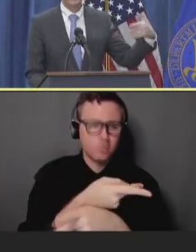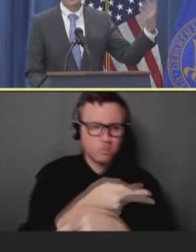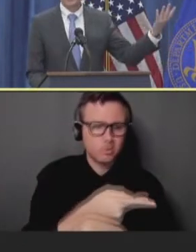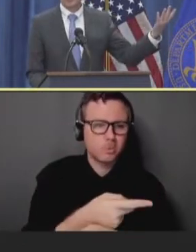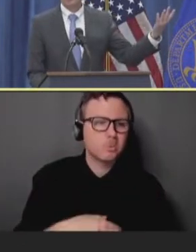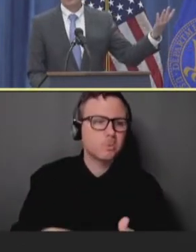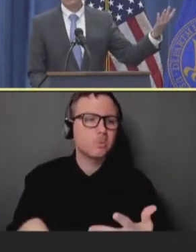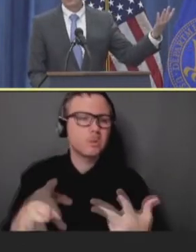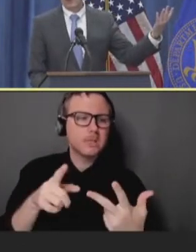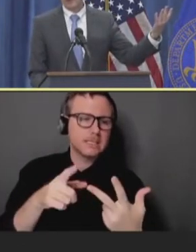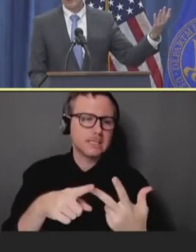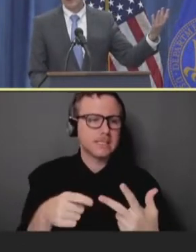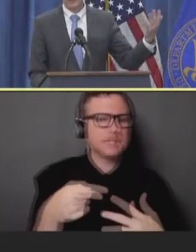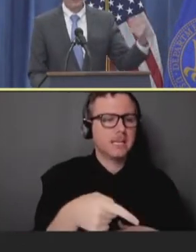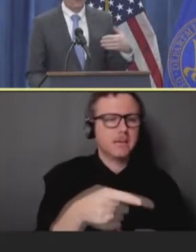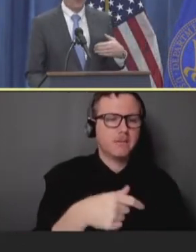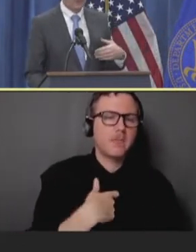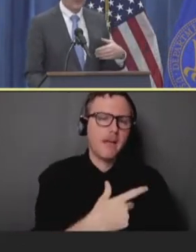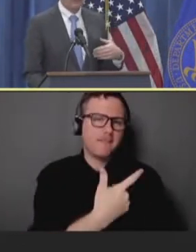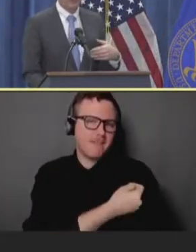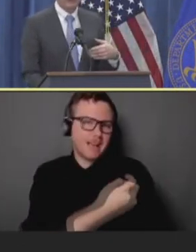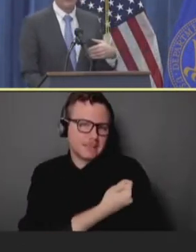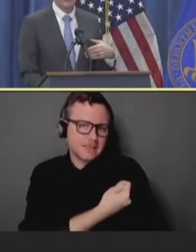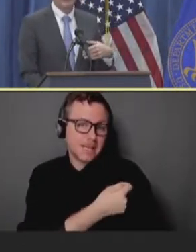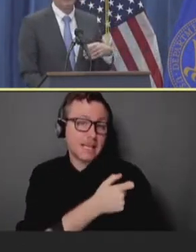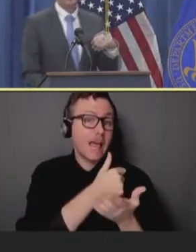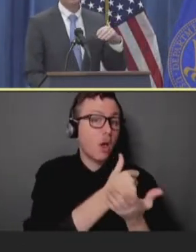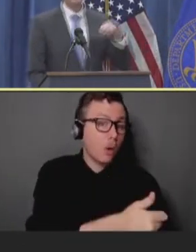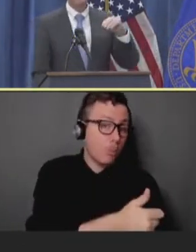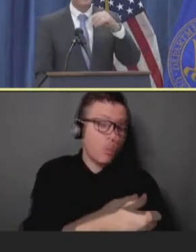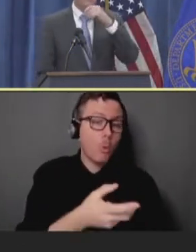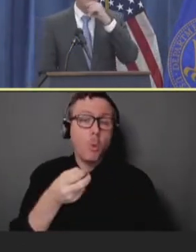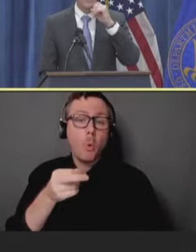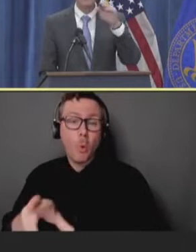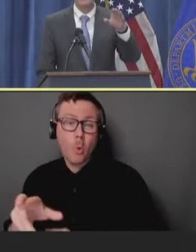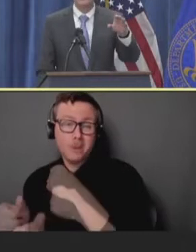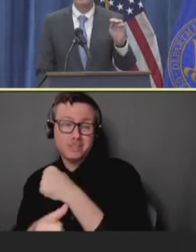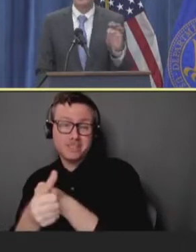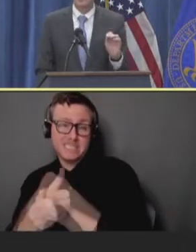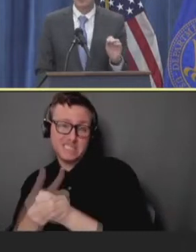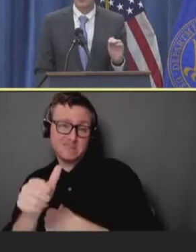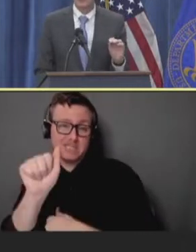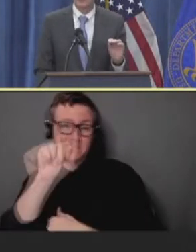is helpful or harmful for Alzheimer's patients. I feel like I'm bringing coals to Newcastle.